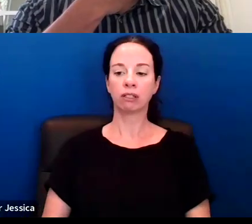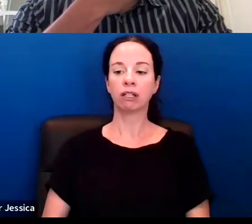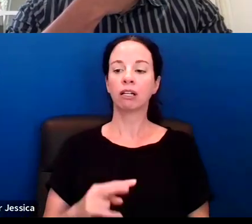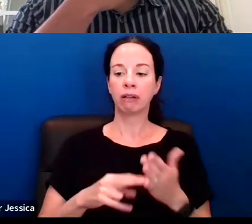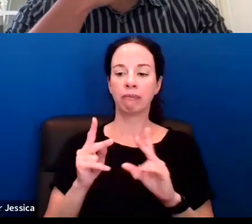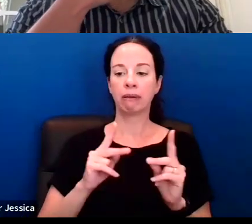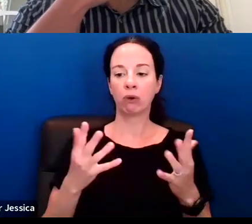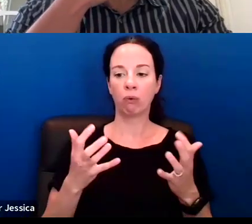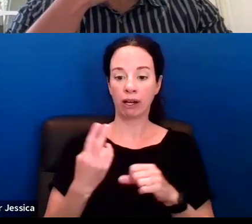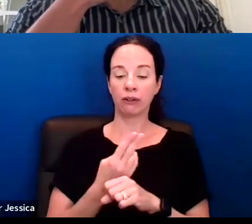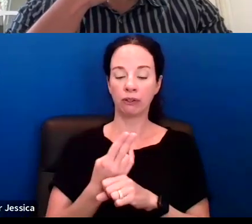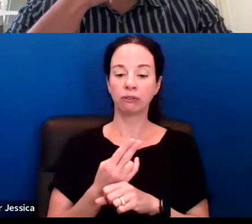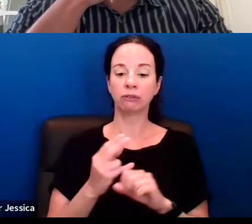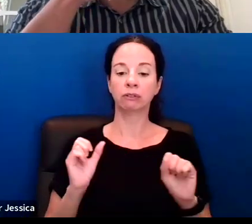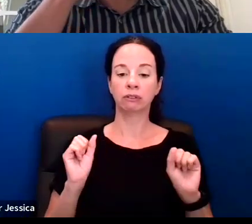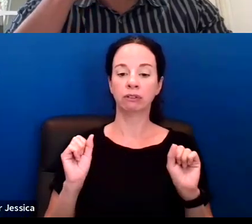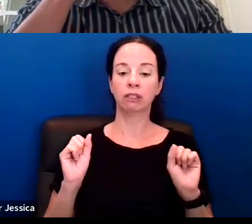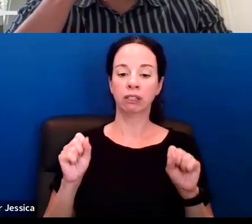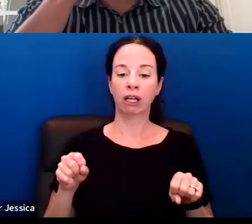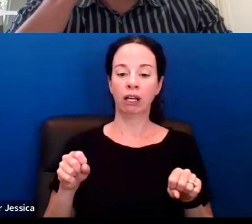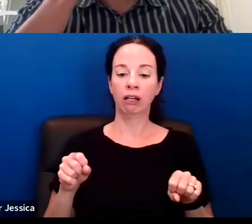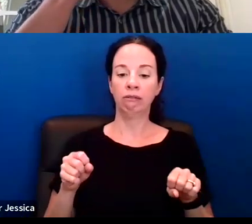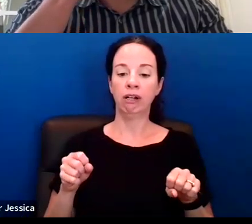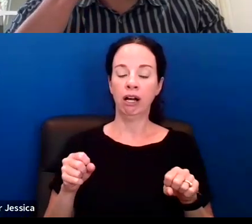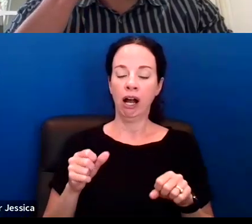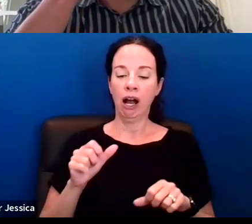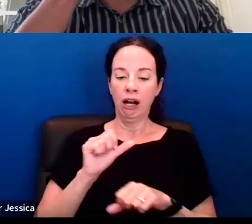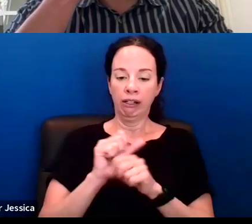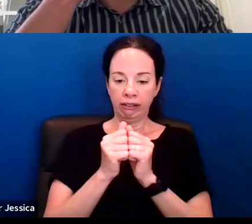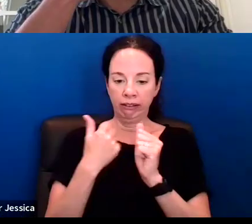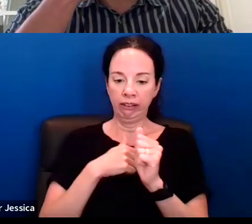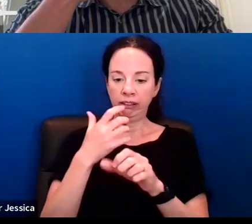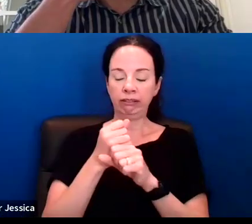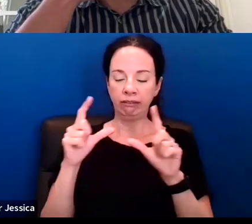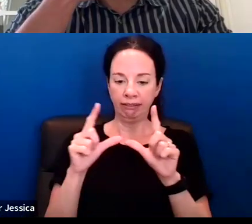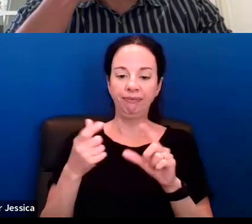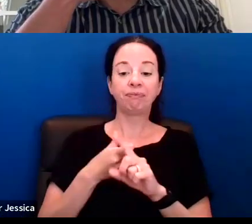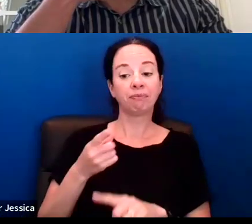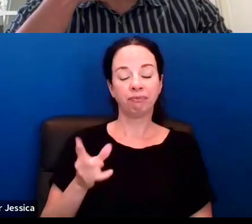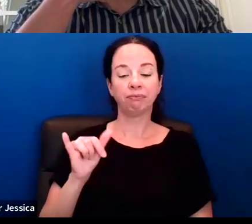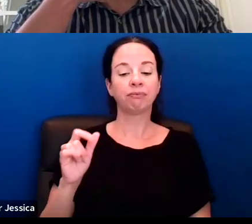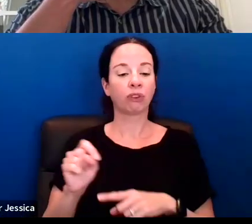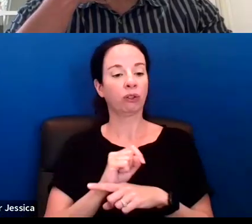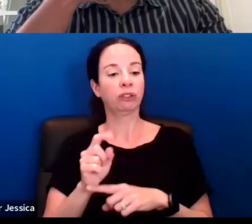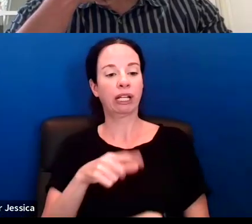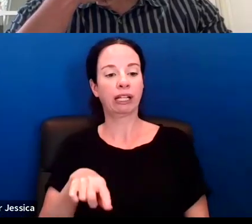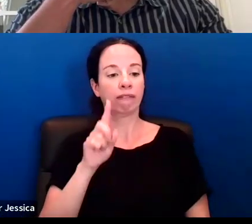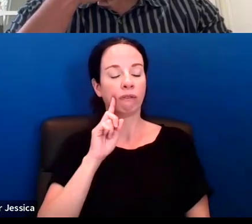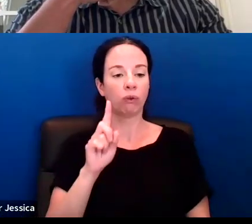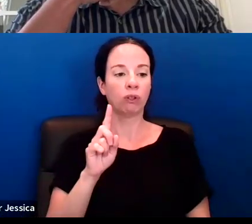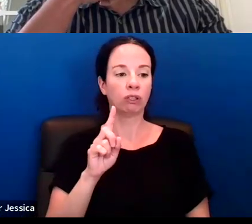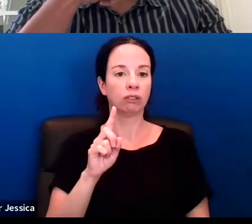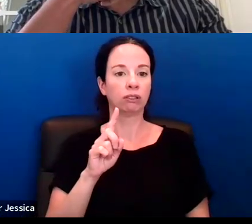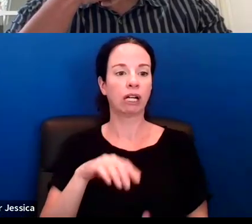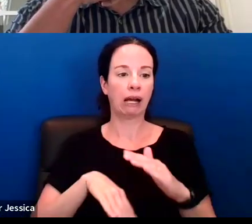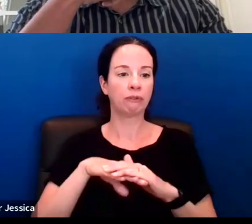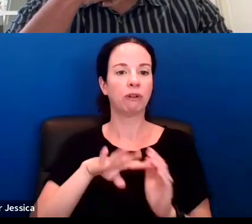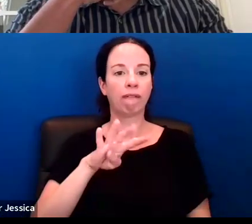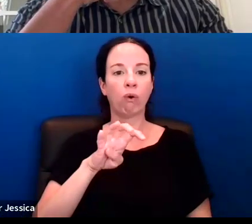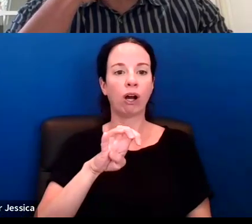it can work with us to obtain a license from you that will train up to 400 residents per location.